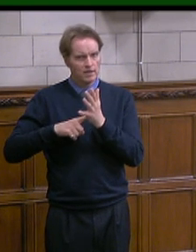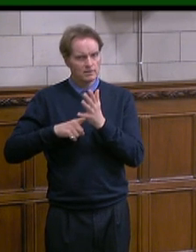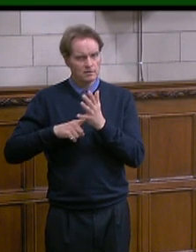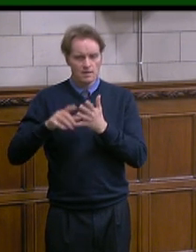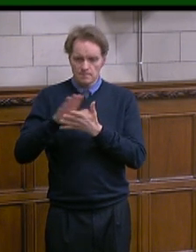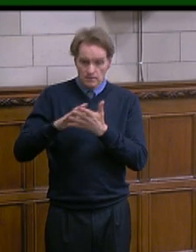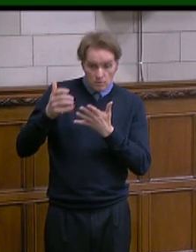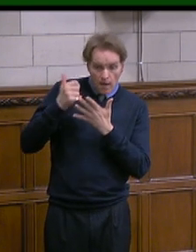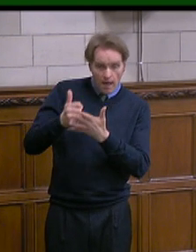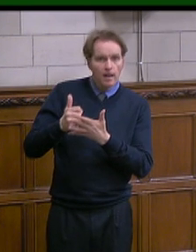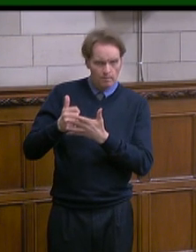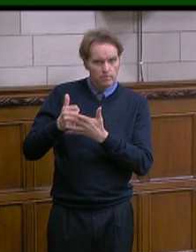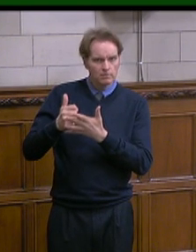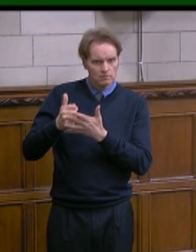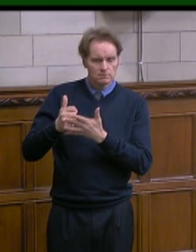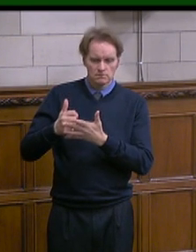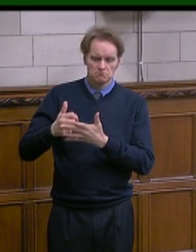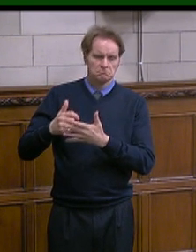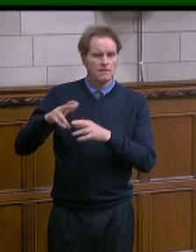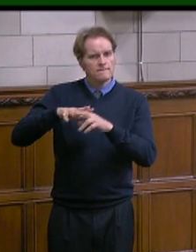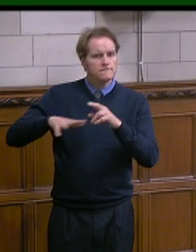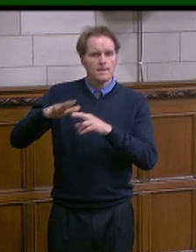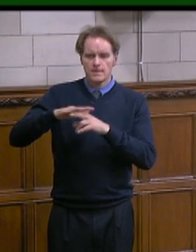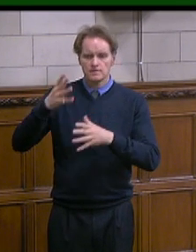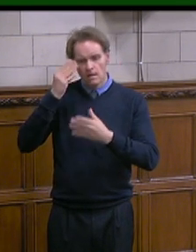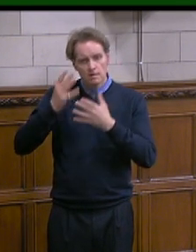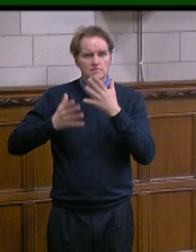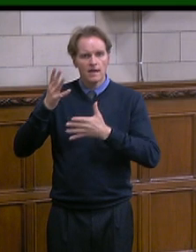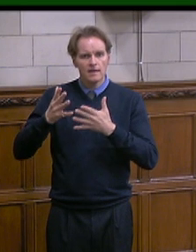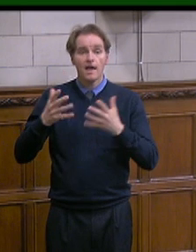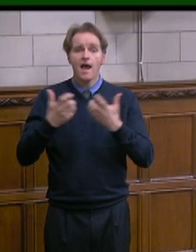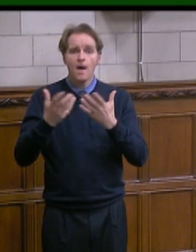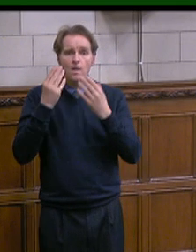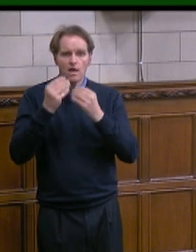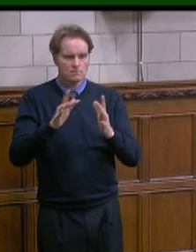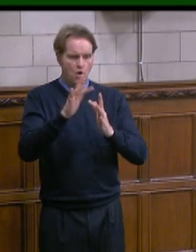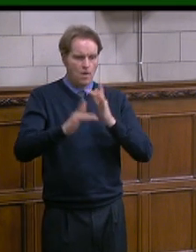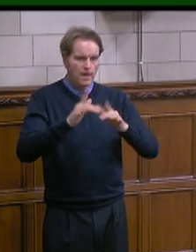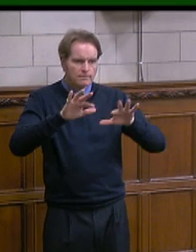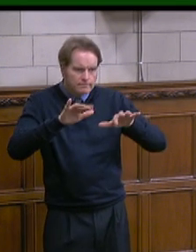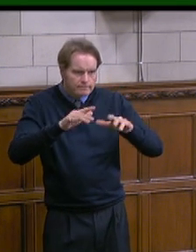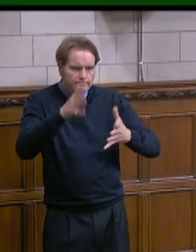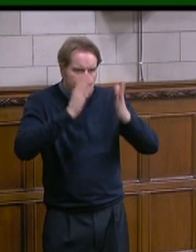programme, which is available online. We believe that all young people should be helped to achieve their potential, regardless